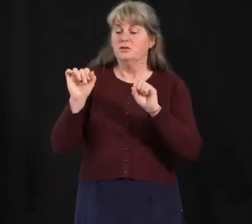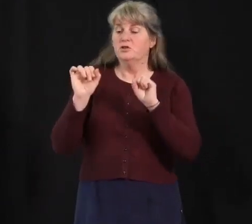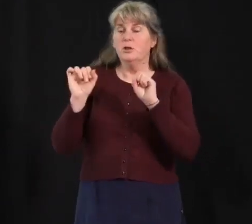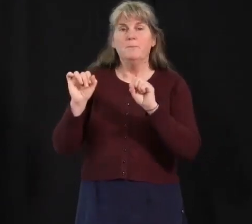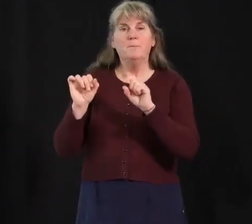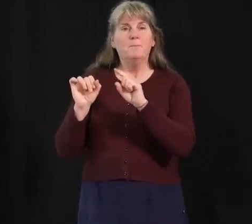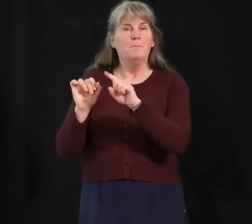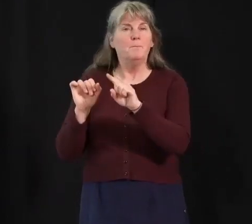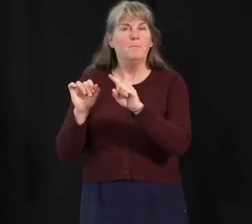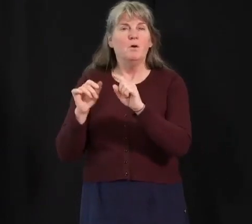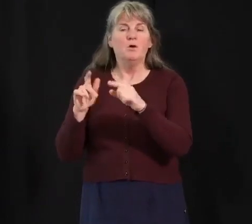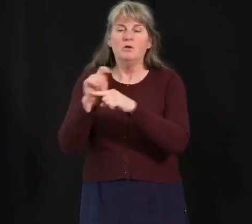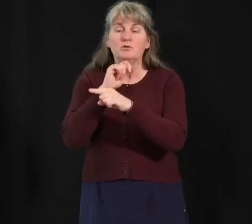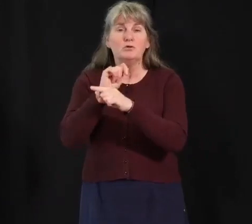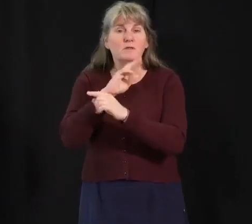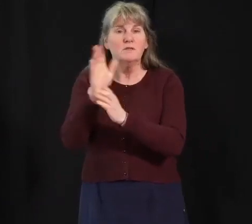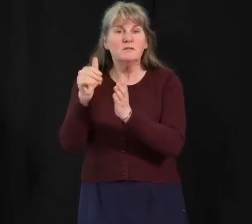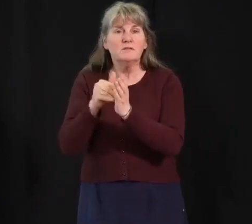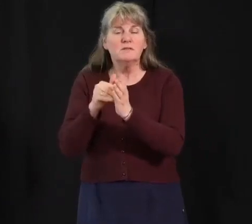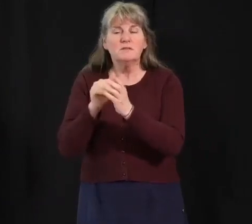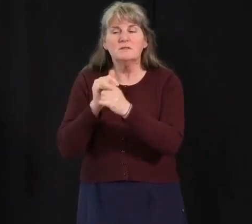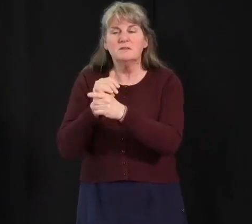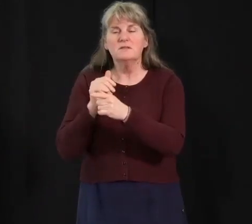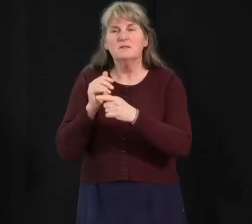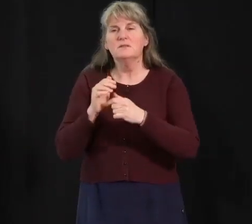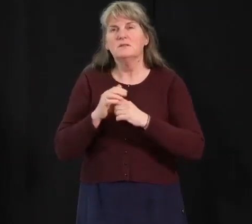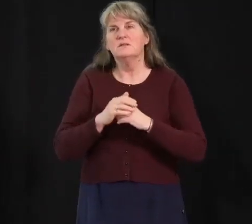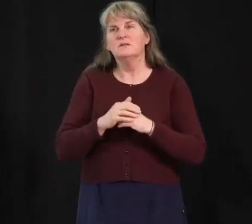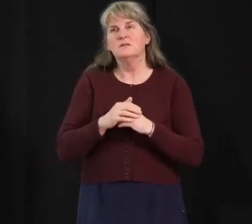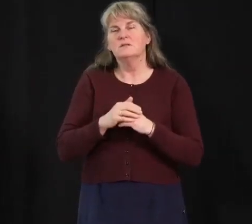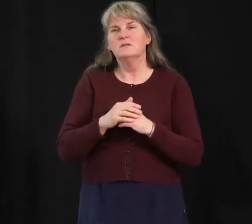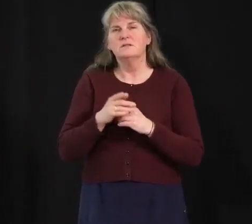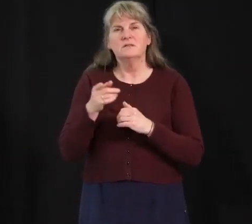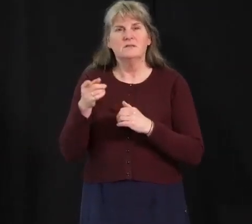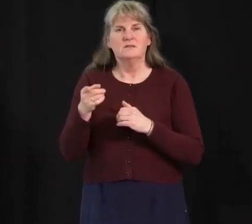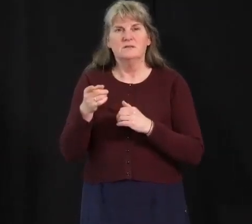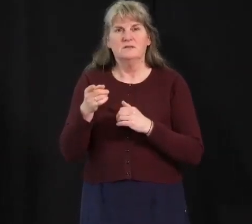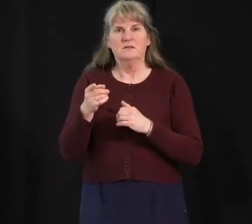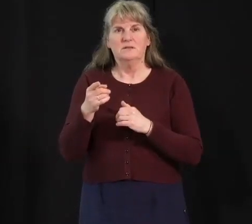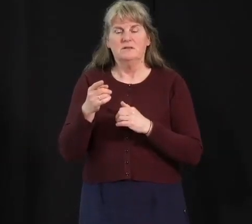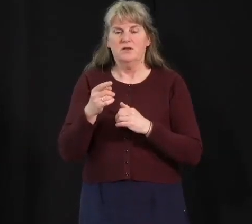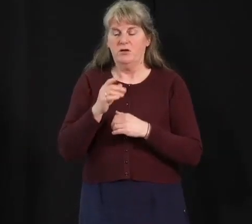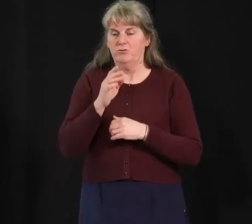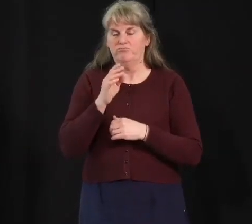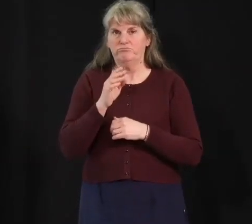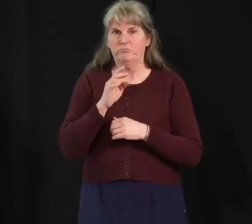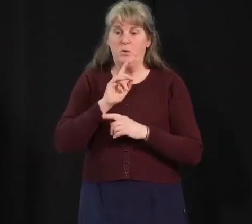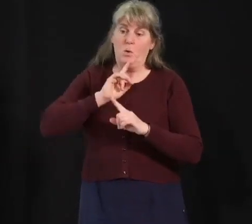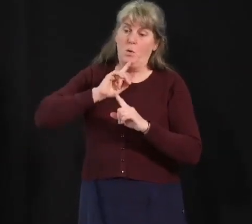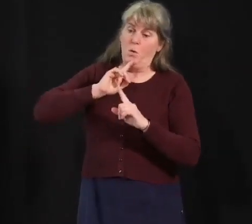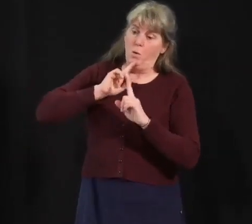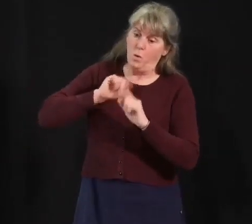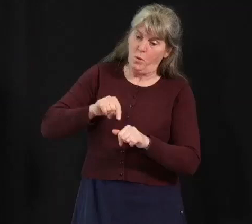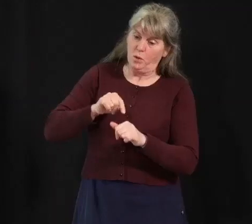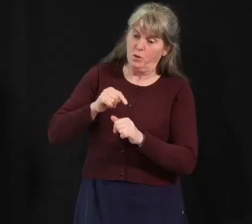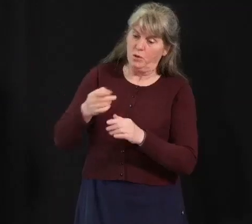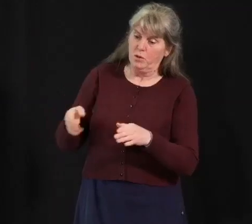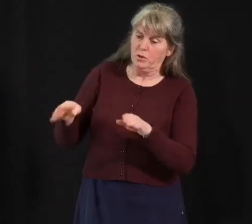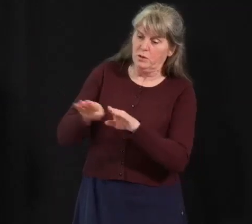risks or orders or advice around spacing.